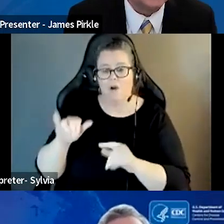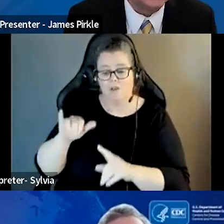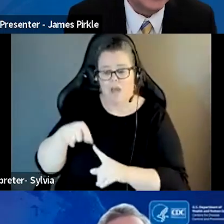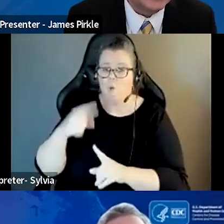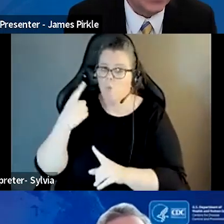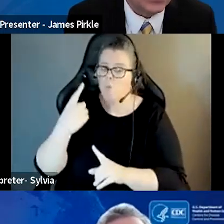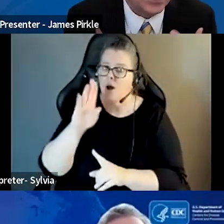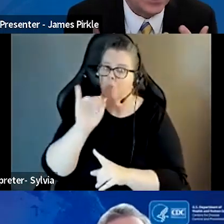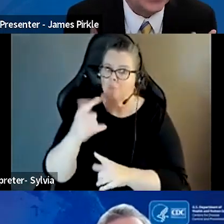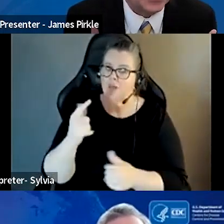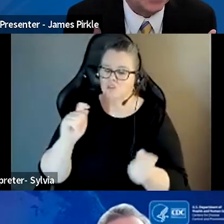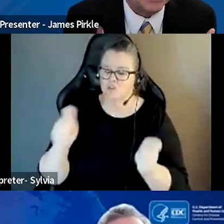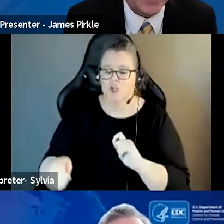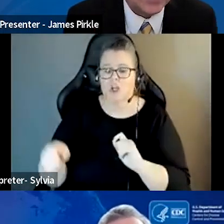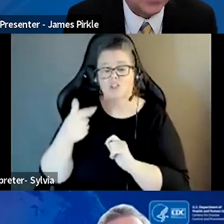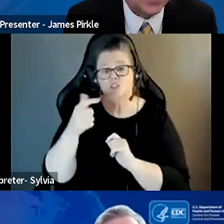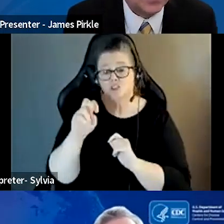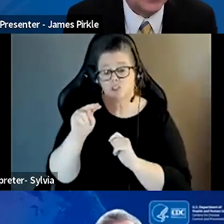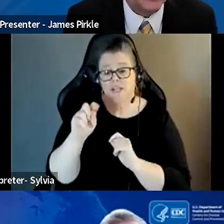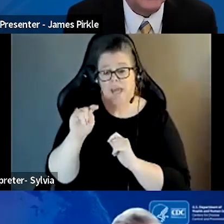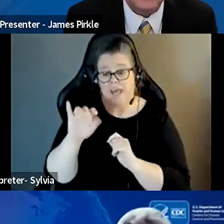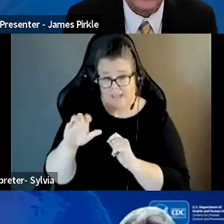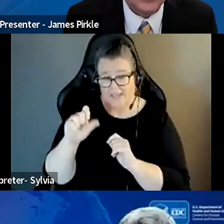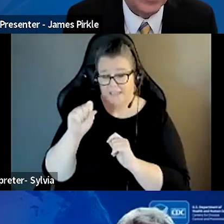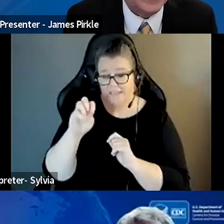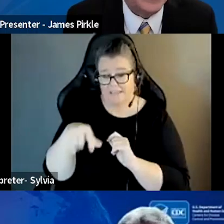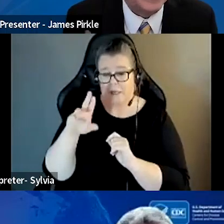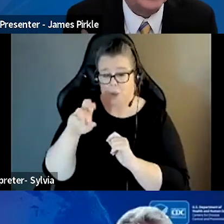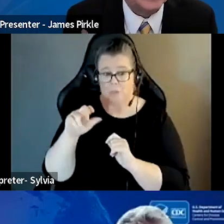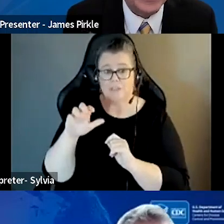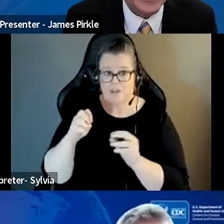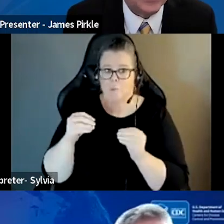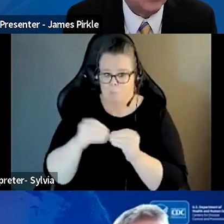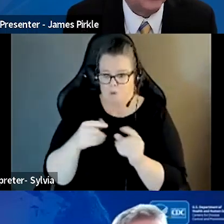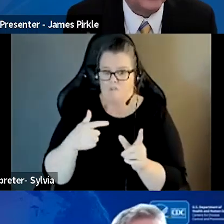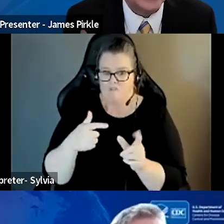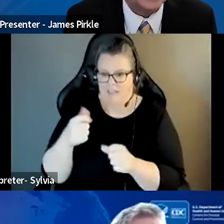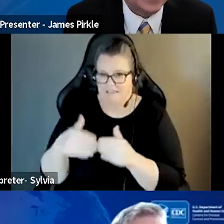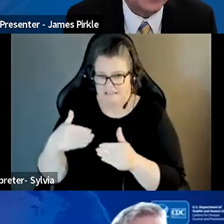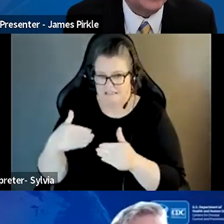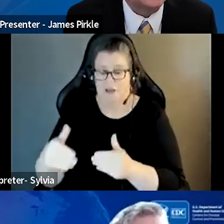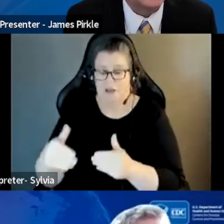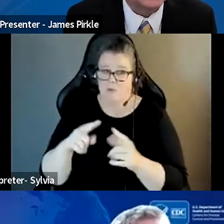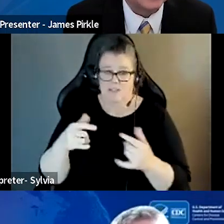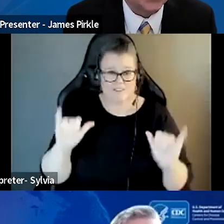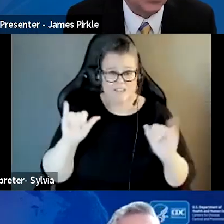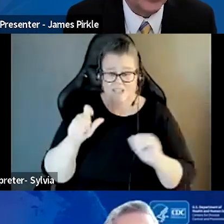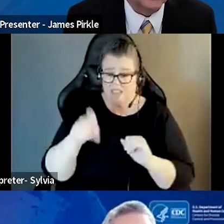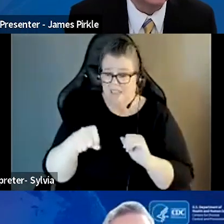So genetic sequencing keeps getting faster, but you're still going to need to have ten or more labs out there that CDC is working with it